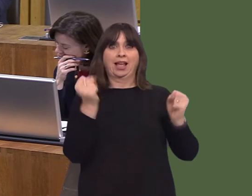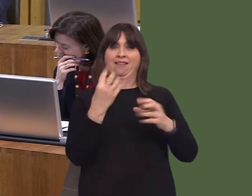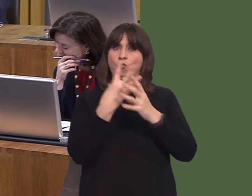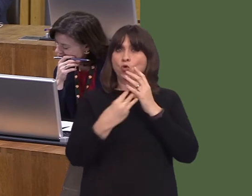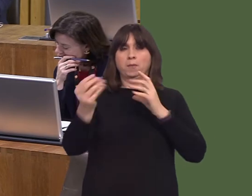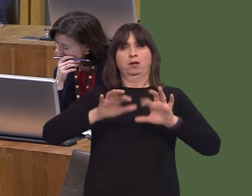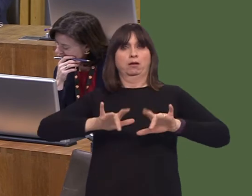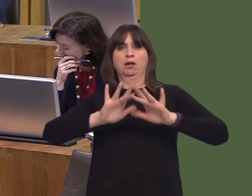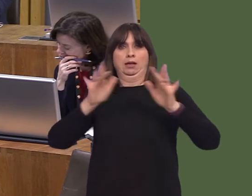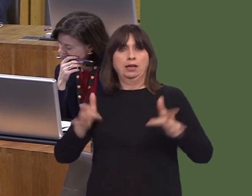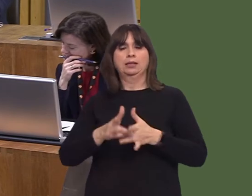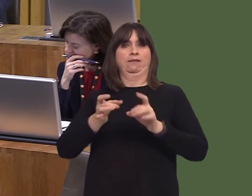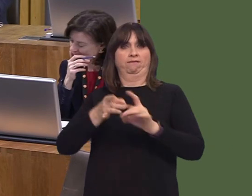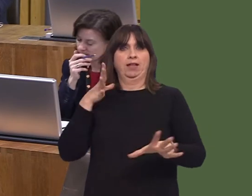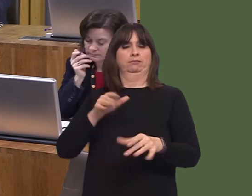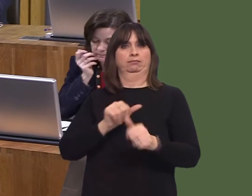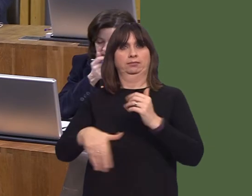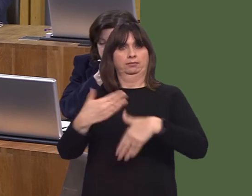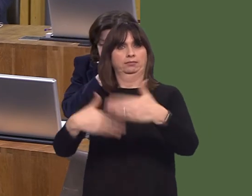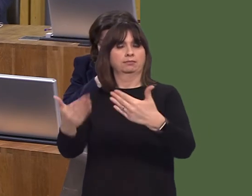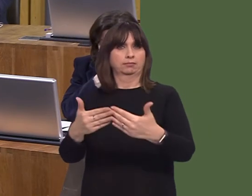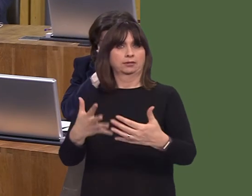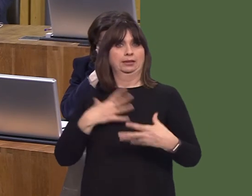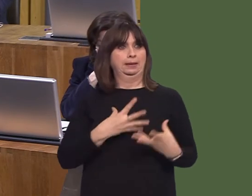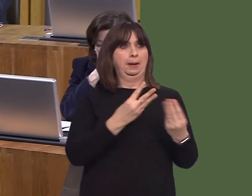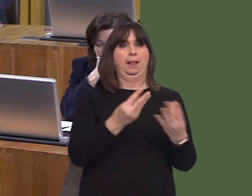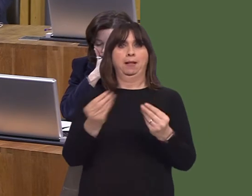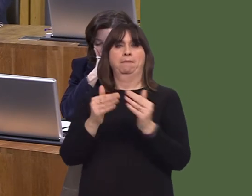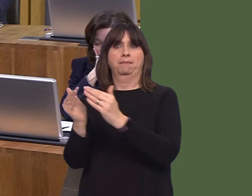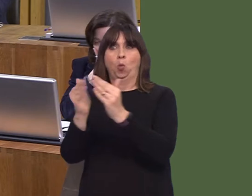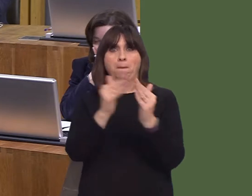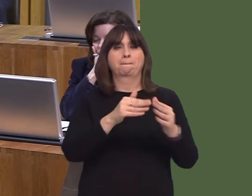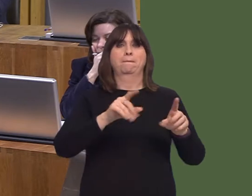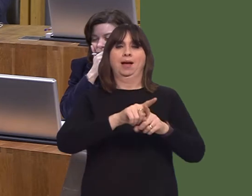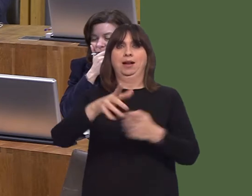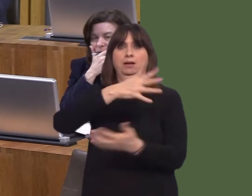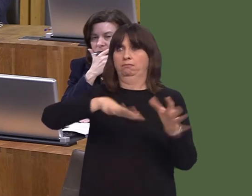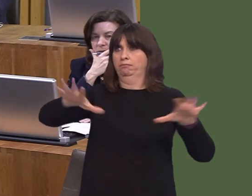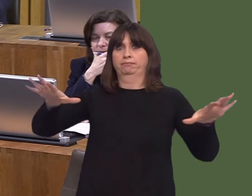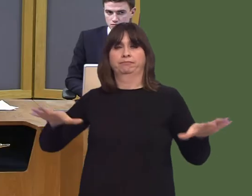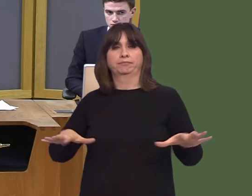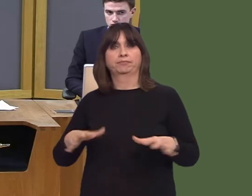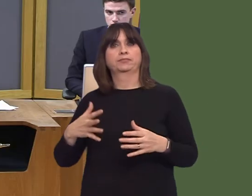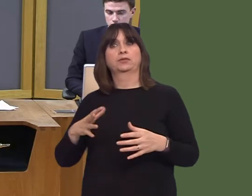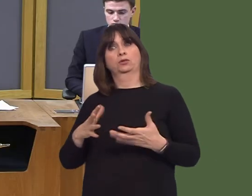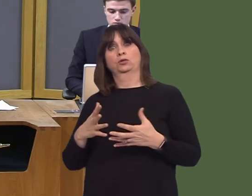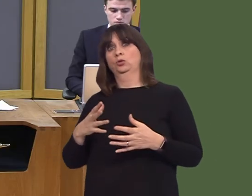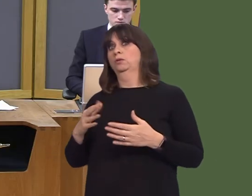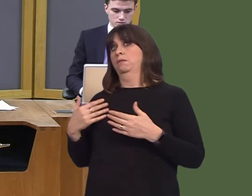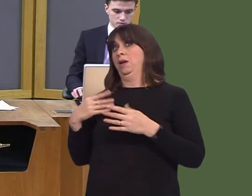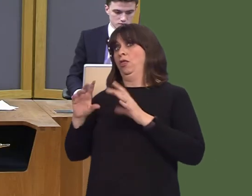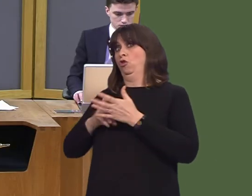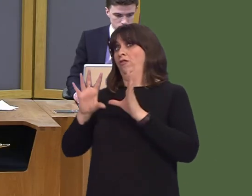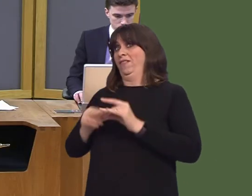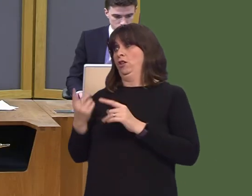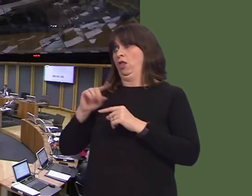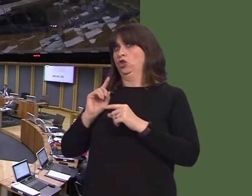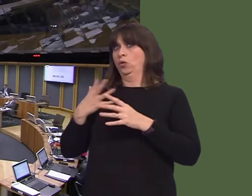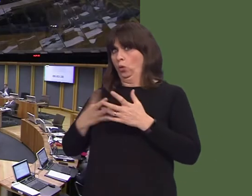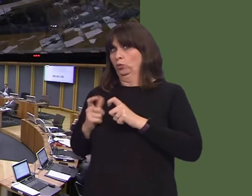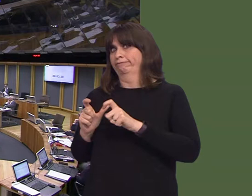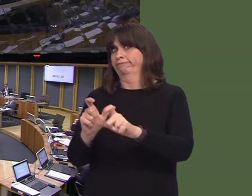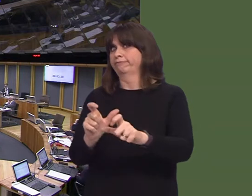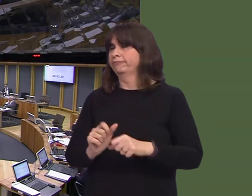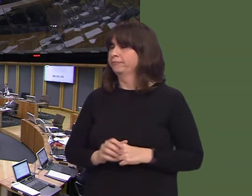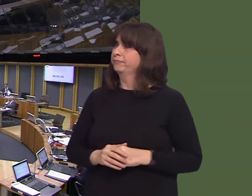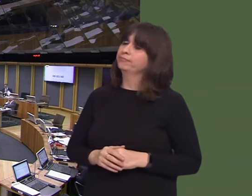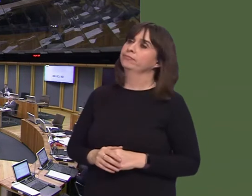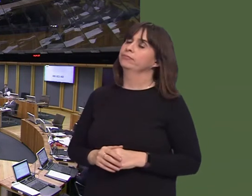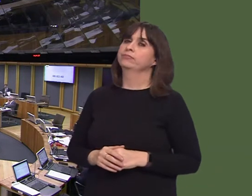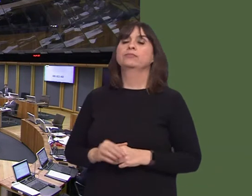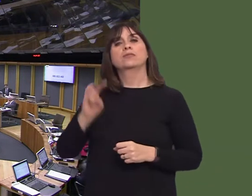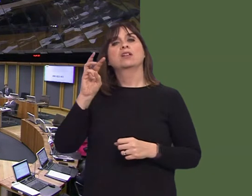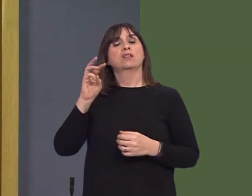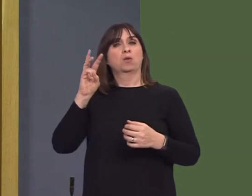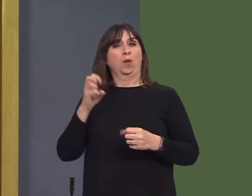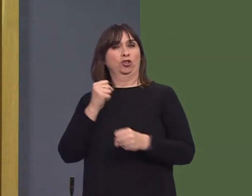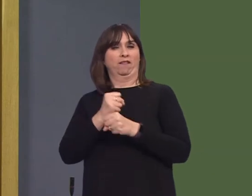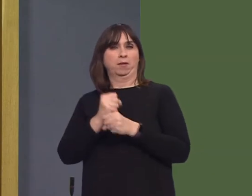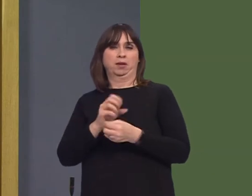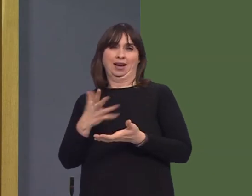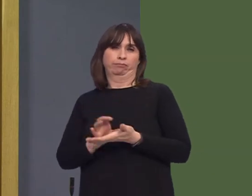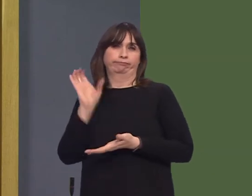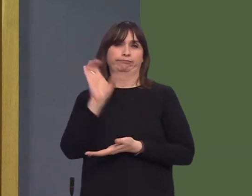to deliver housing solutions outside of their own boundaries.